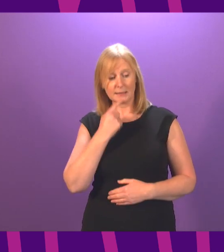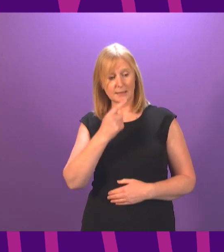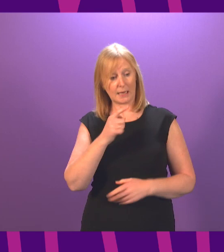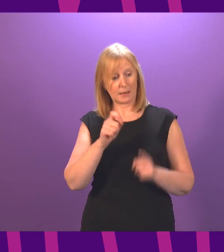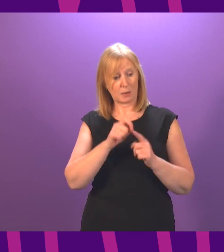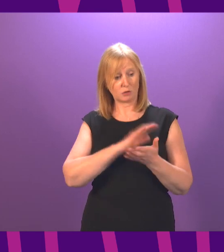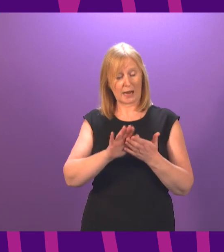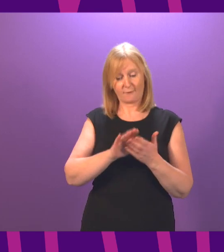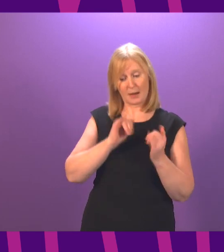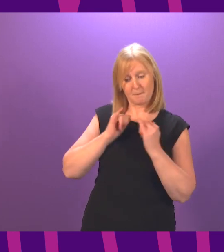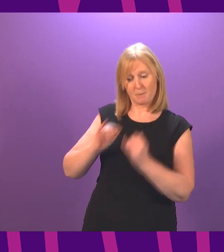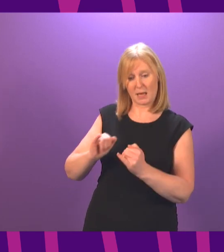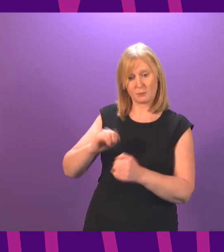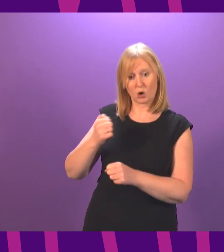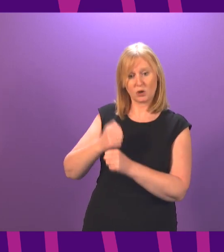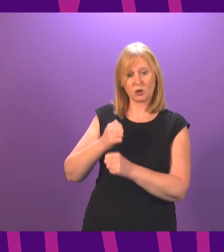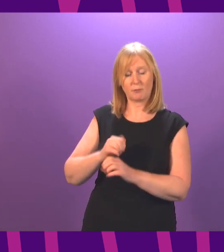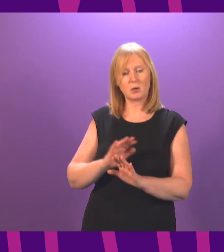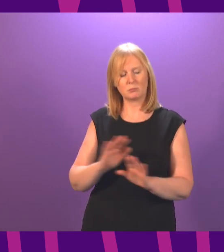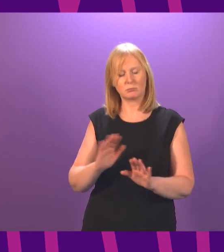blaming the Scottish Government, and I was certainly not suggesting that we do not have